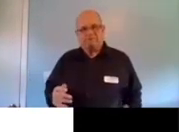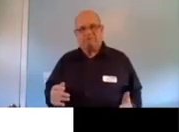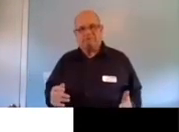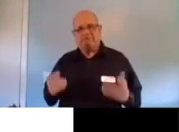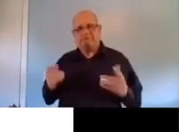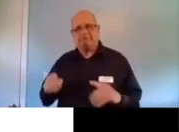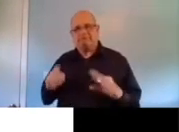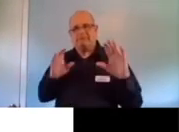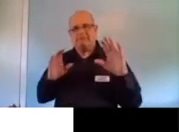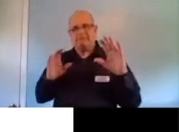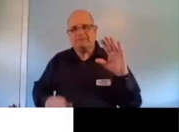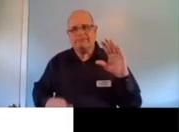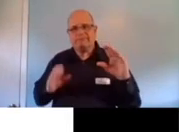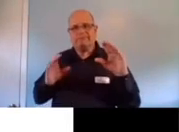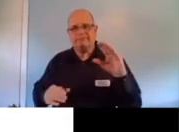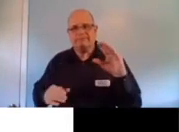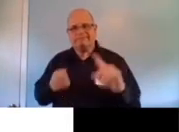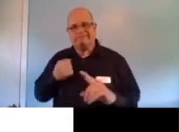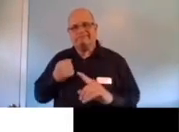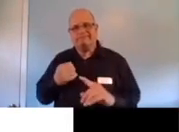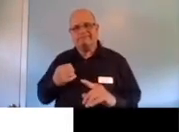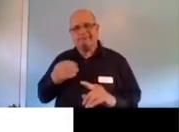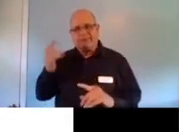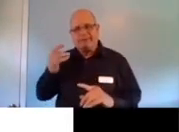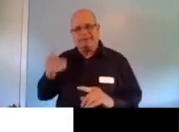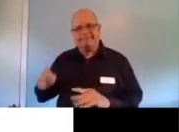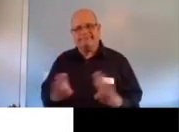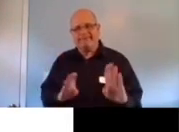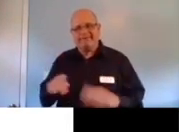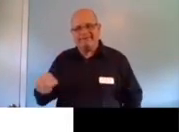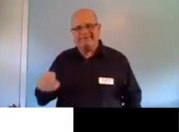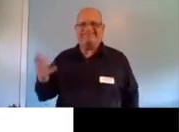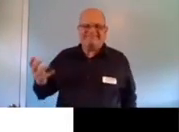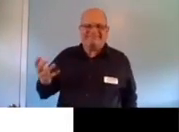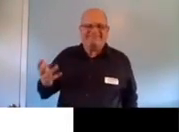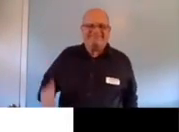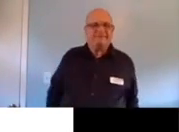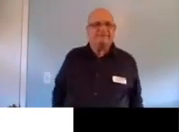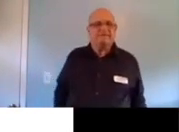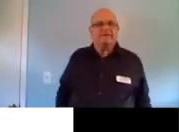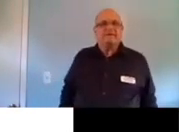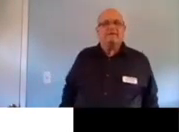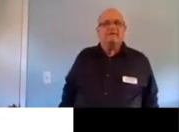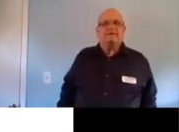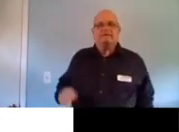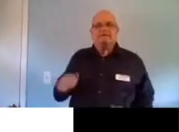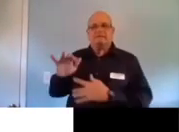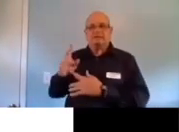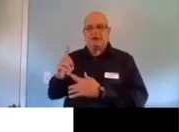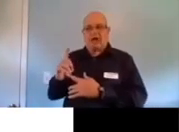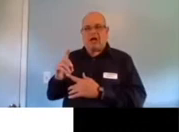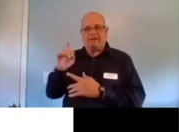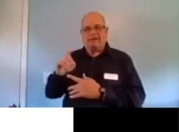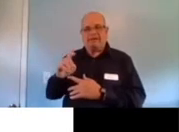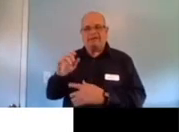communication isn't happening. A child needs the AT evaluation and then it